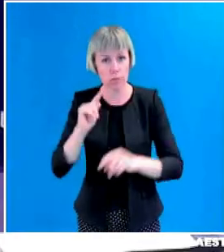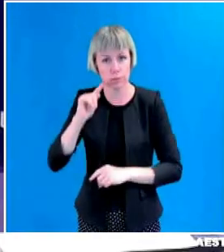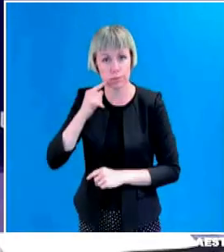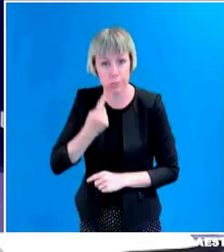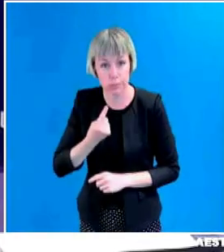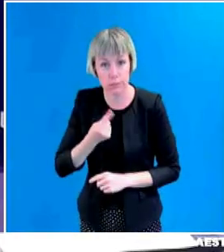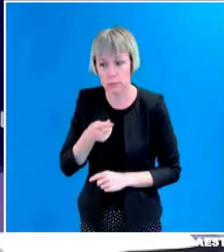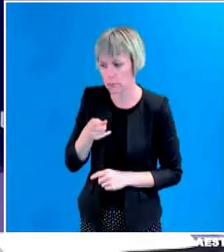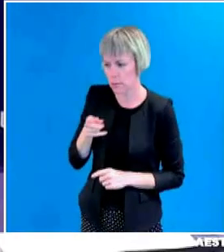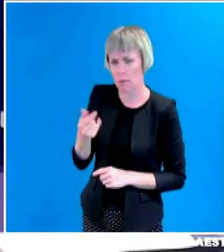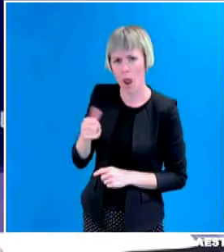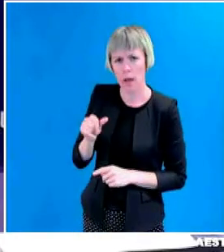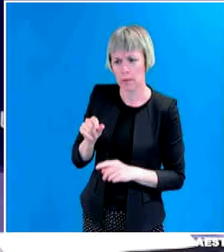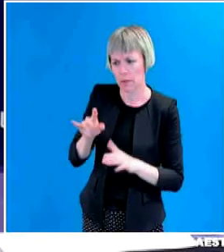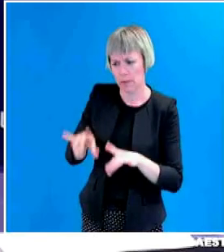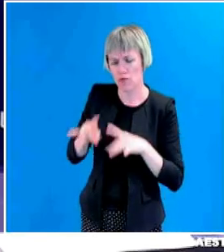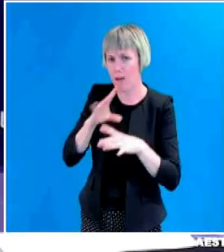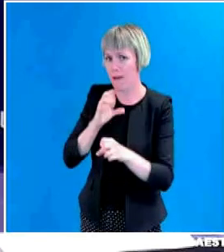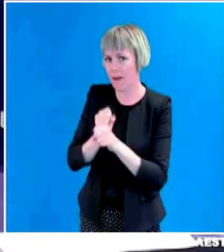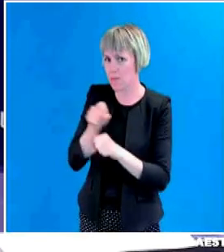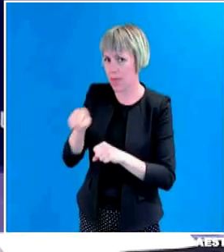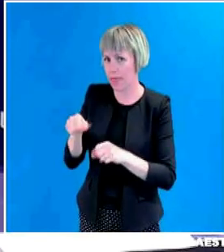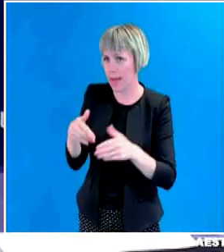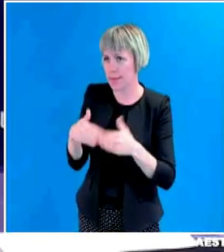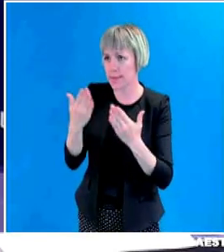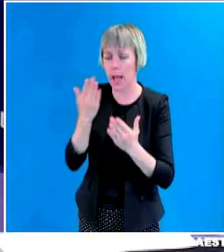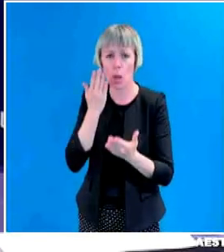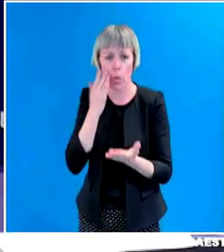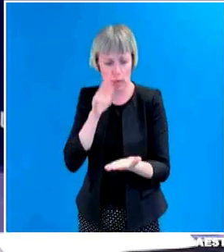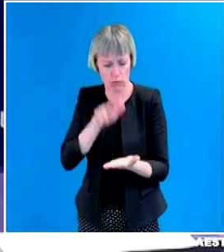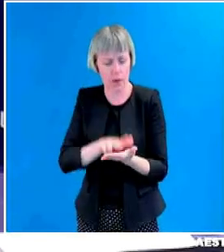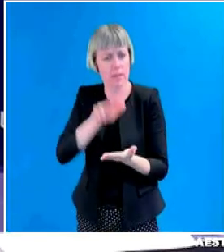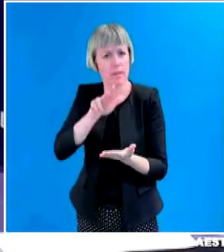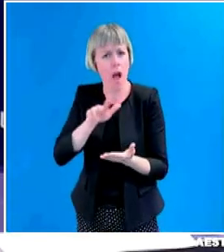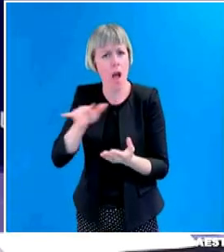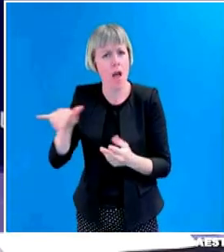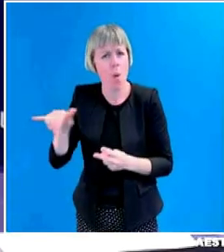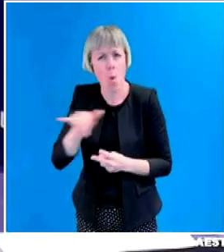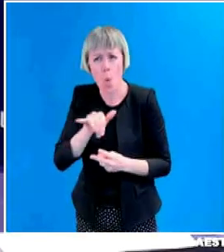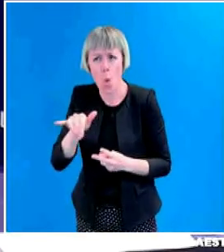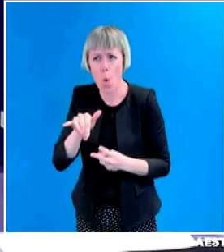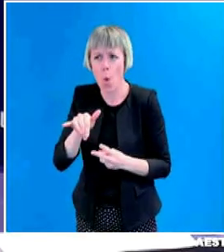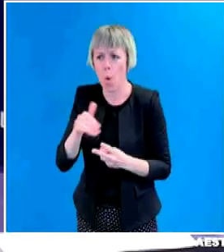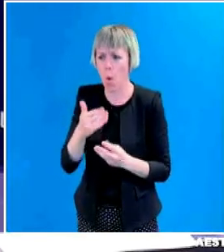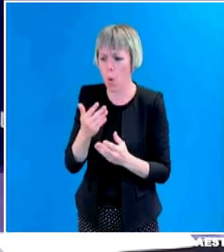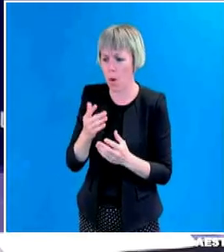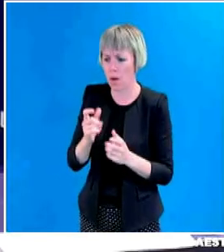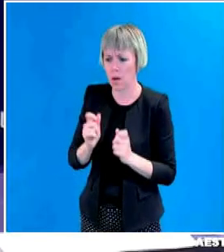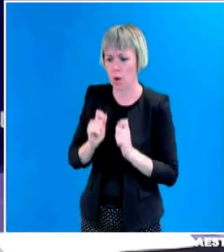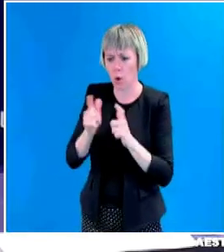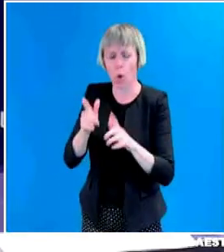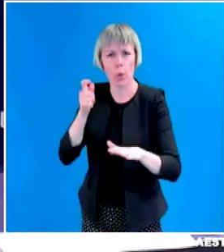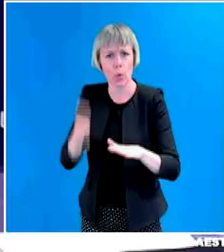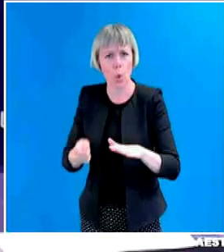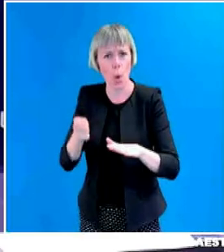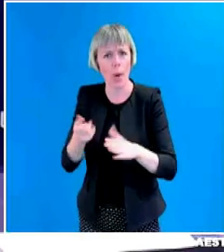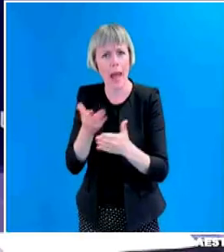of the day, the advice that was received or intention in the sense of which courts use that as a matter of construction?